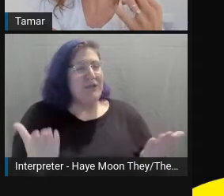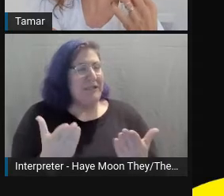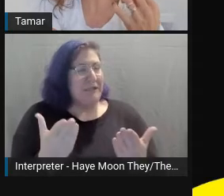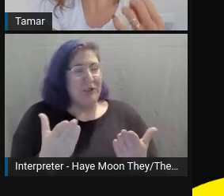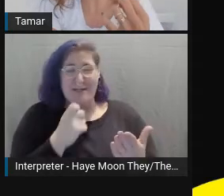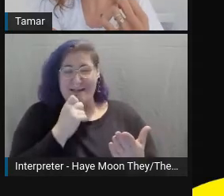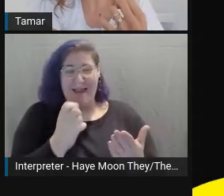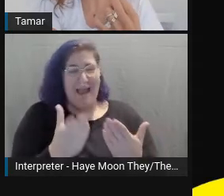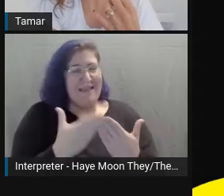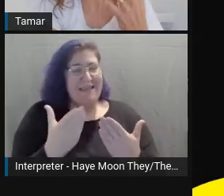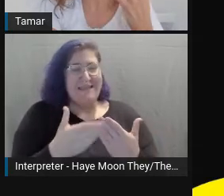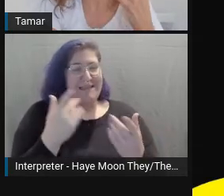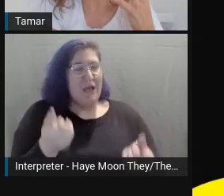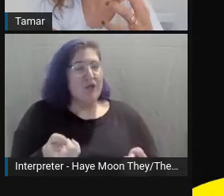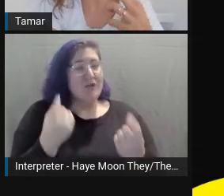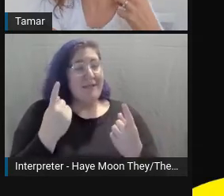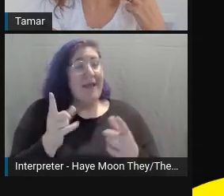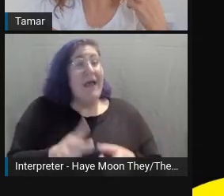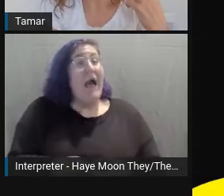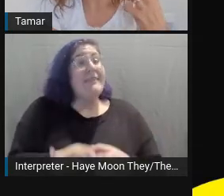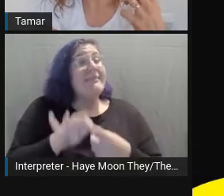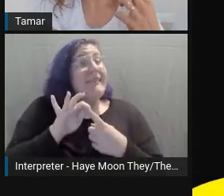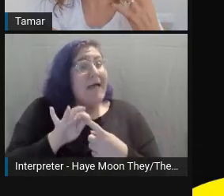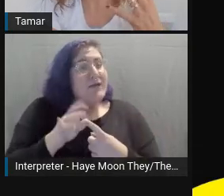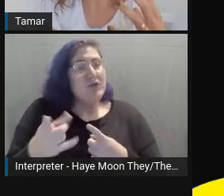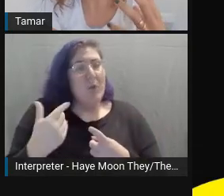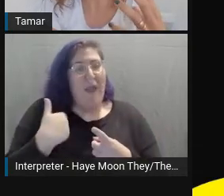within an organization is dedicated to accessibility.